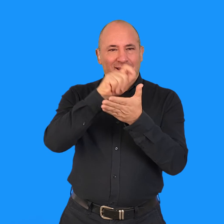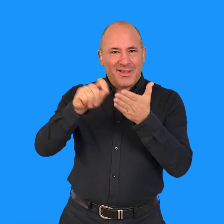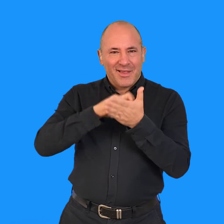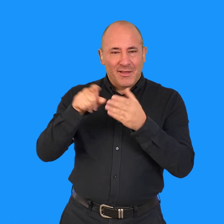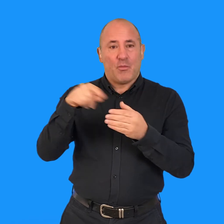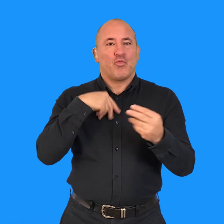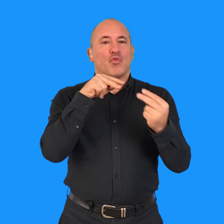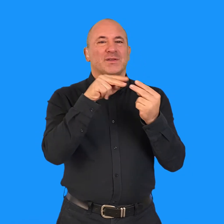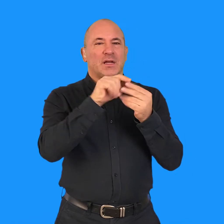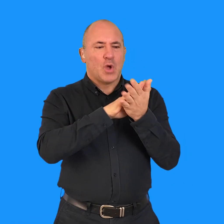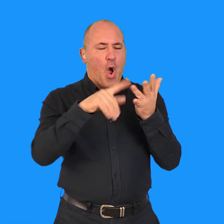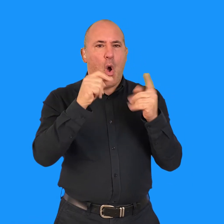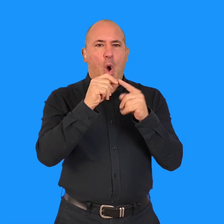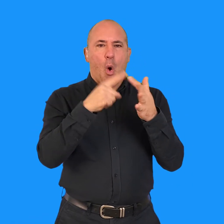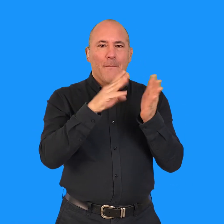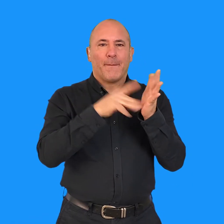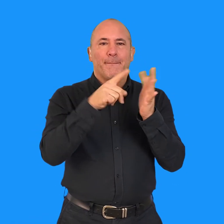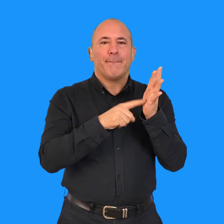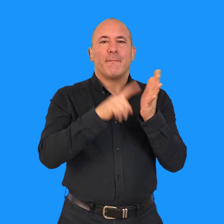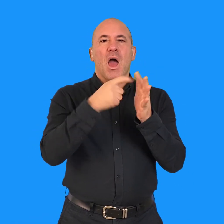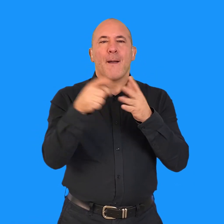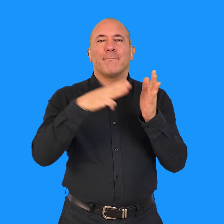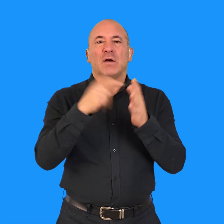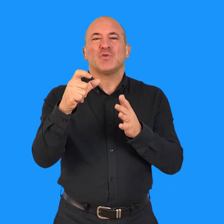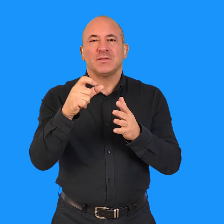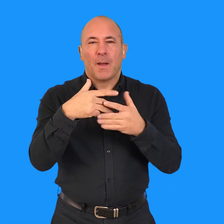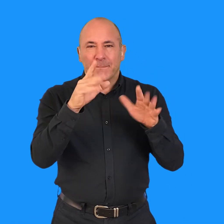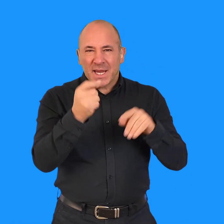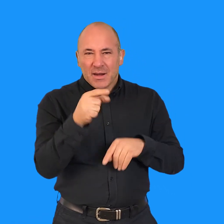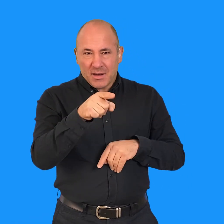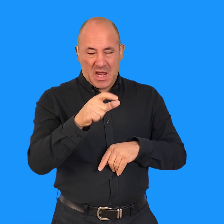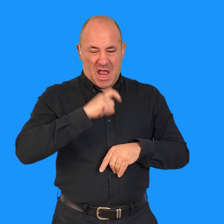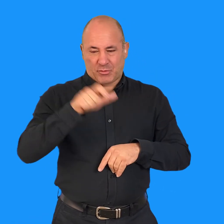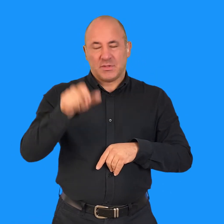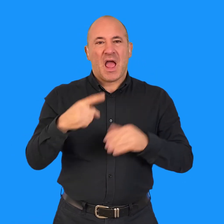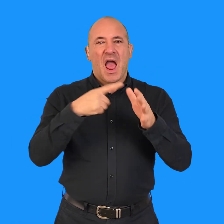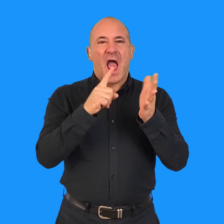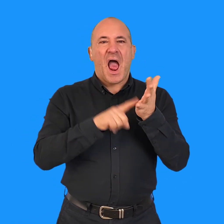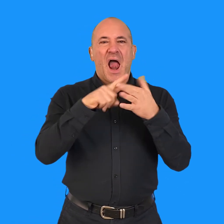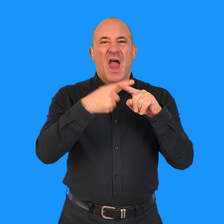the contact in Hope Miller, Manchester, there was one point where we had the character of Alexa,